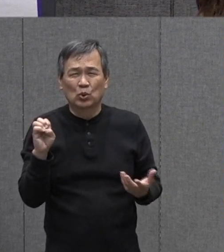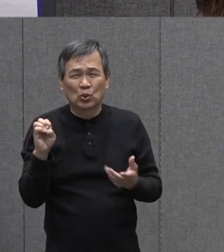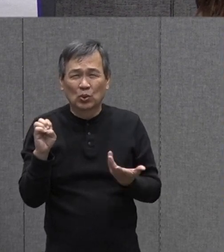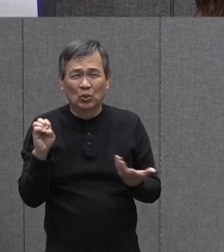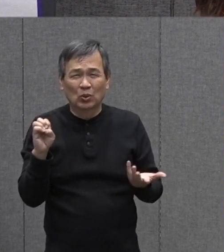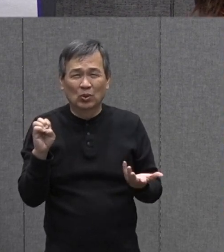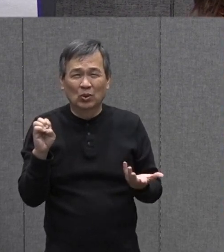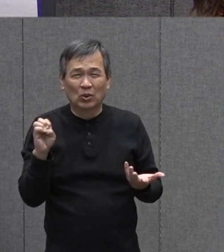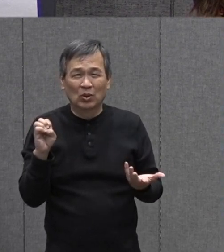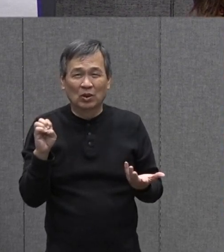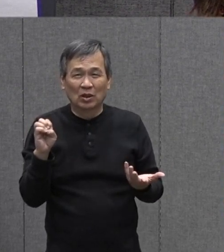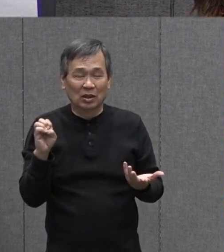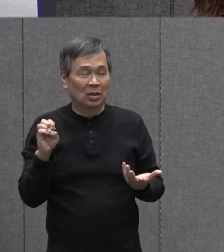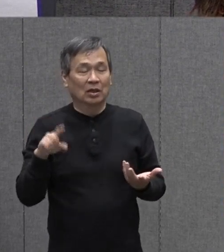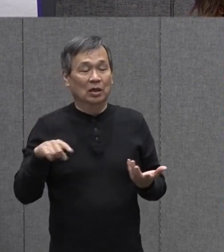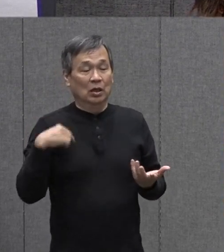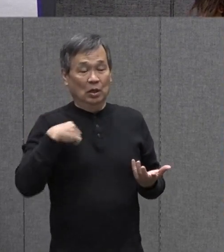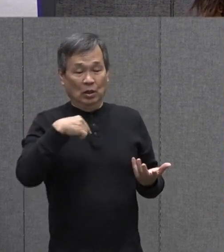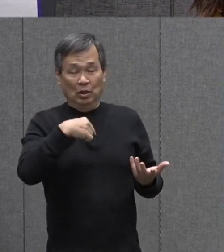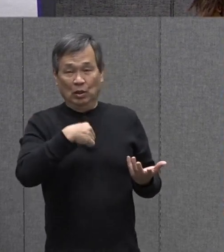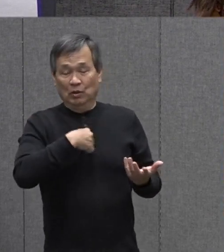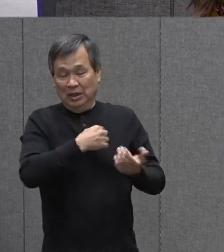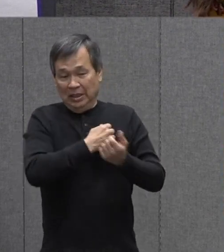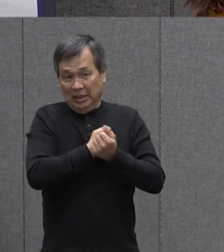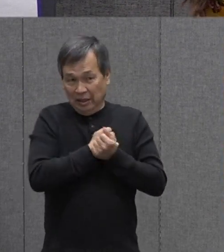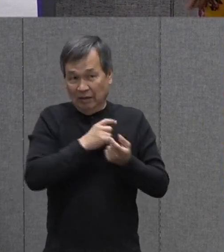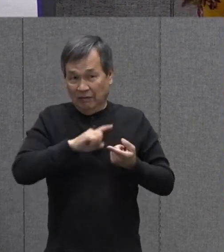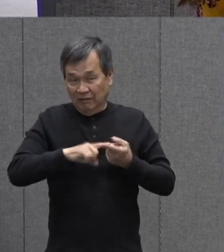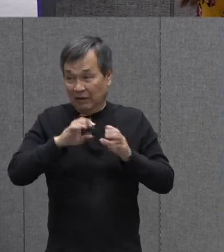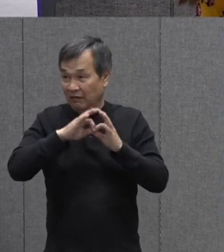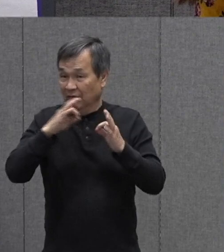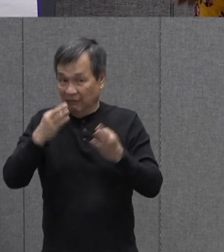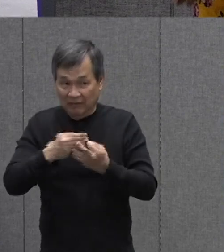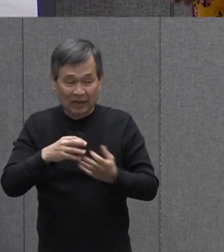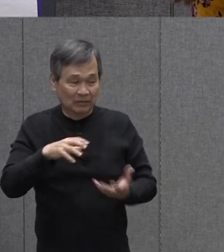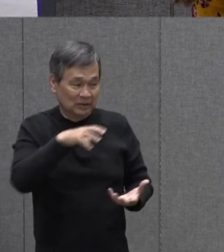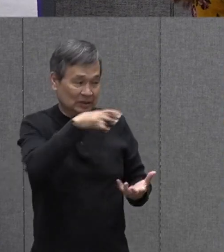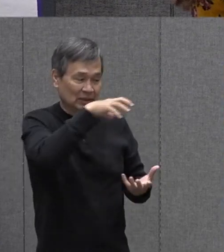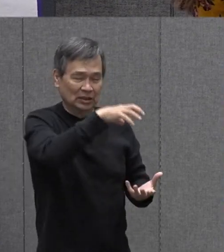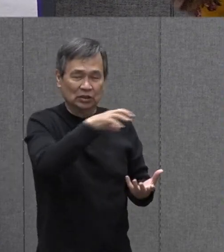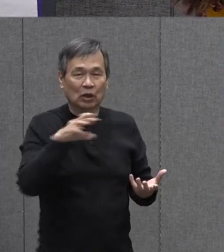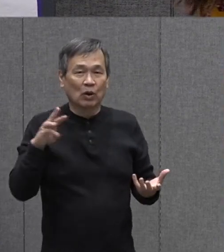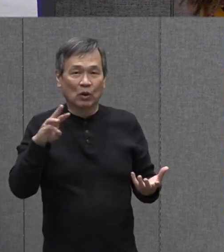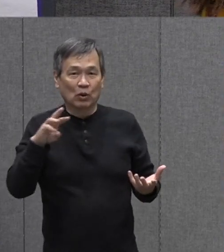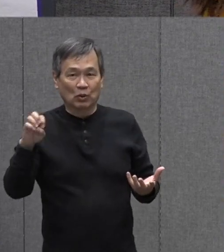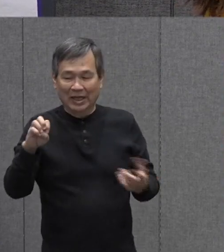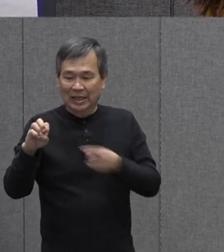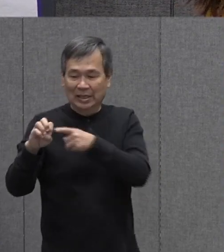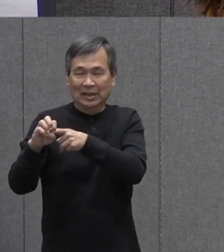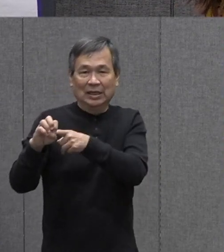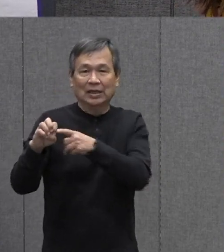"We love our friends and family, "Earth is our special home". In this, we is humans, that's how I intended it,